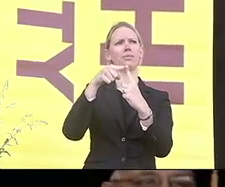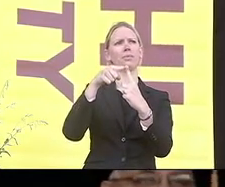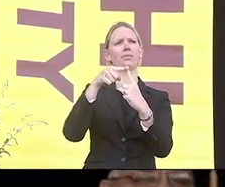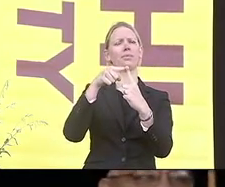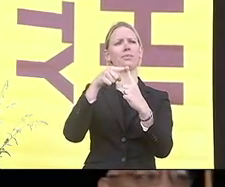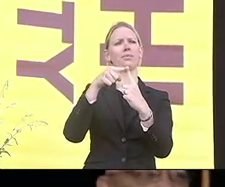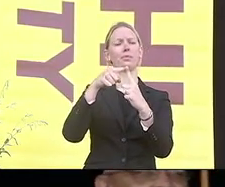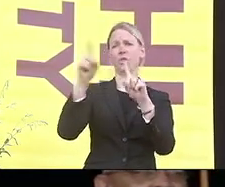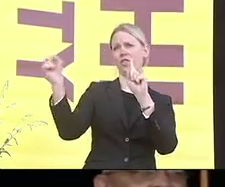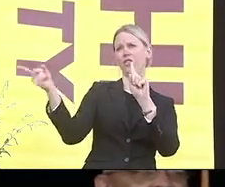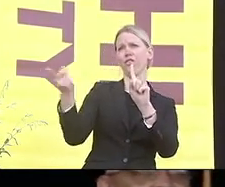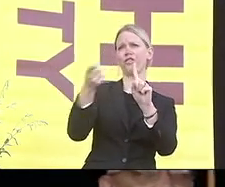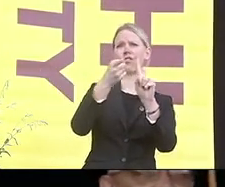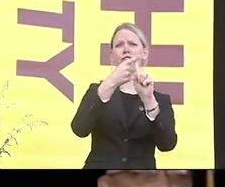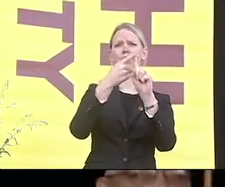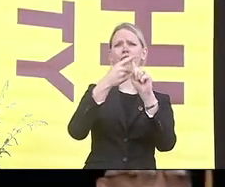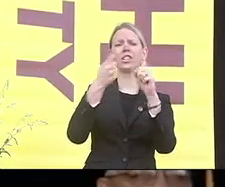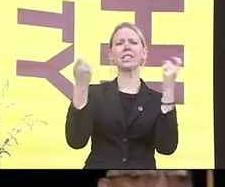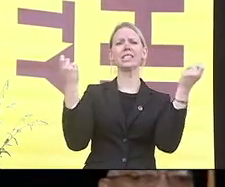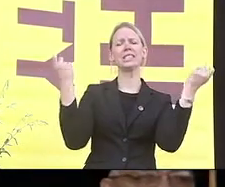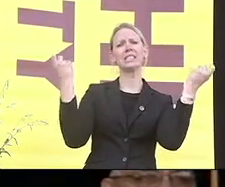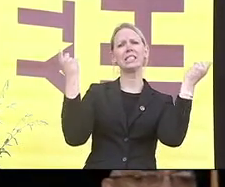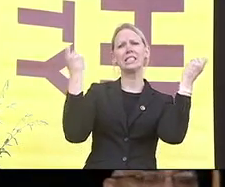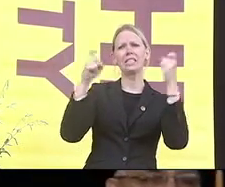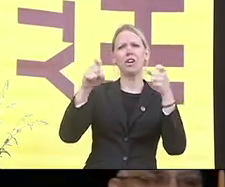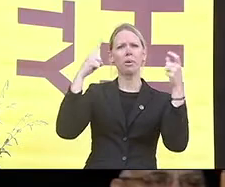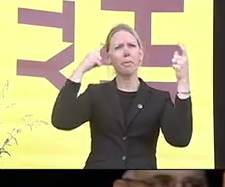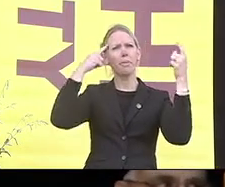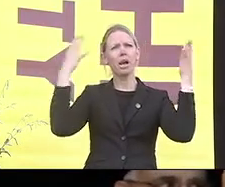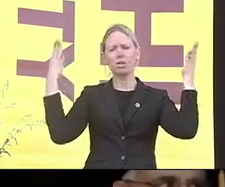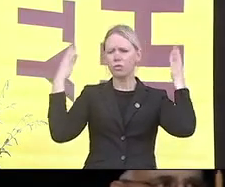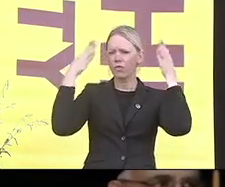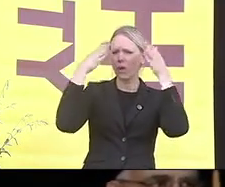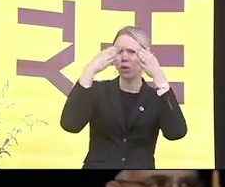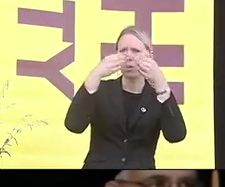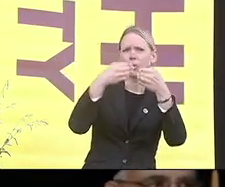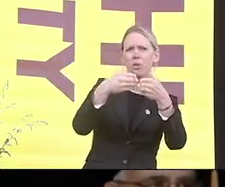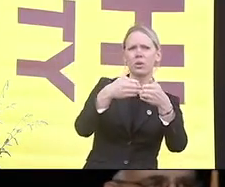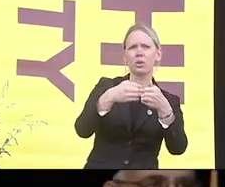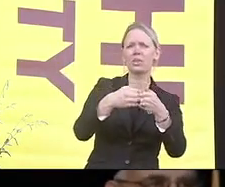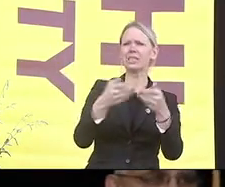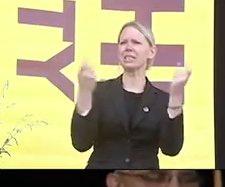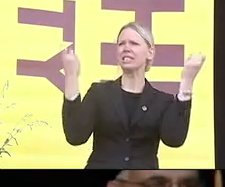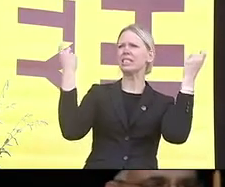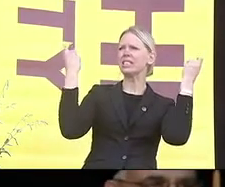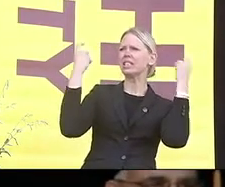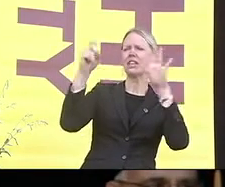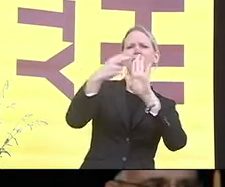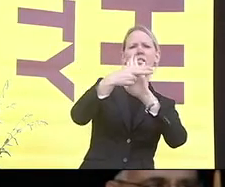first is a danger of narrow mindedness, the danger of stereotypes, and prejudices.